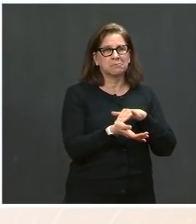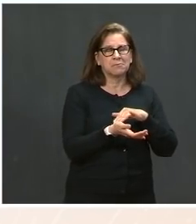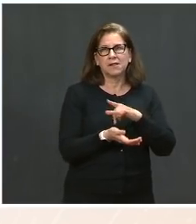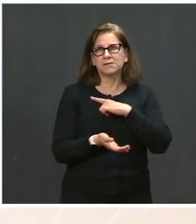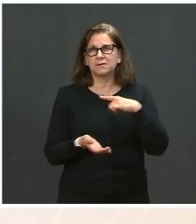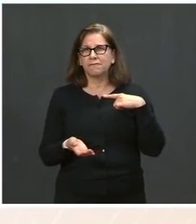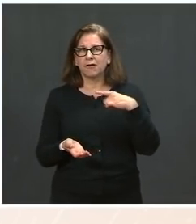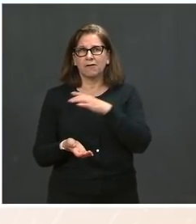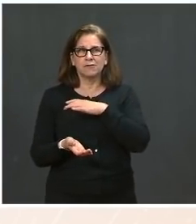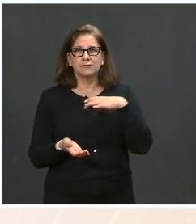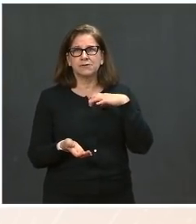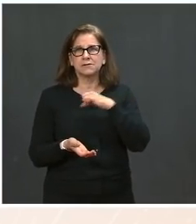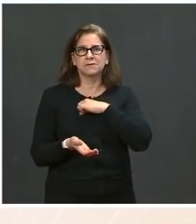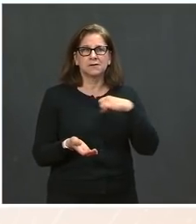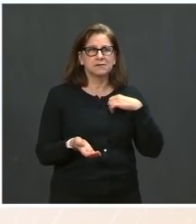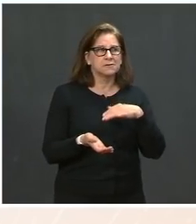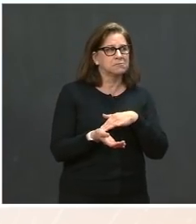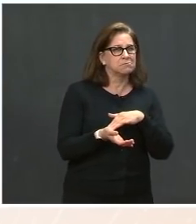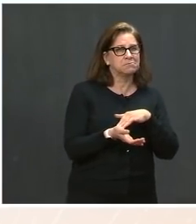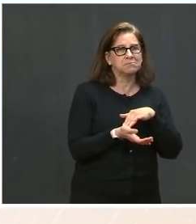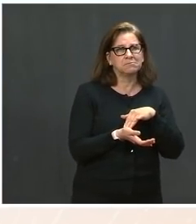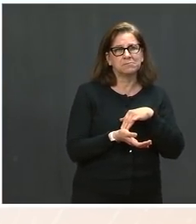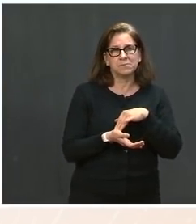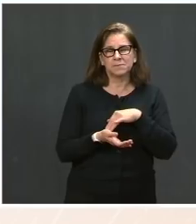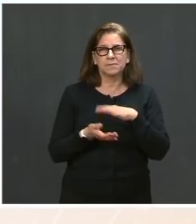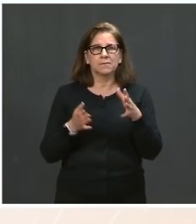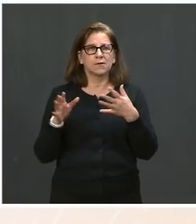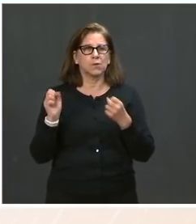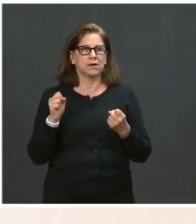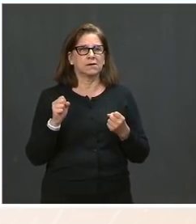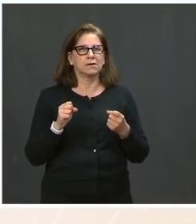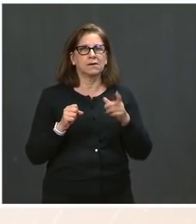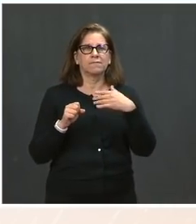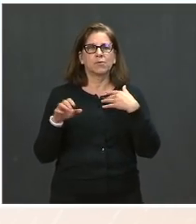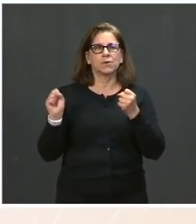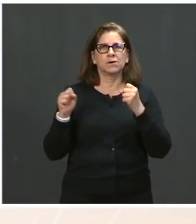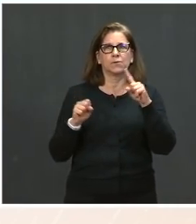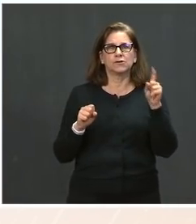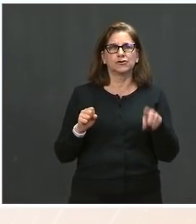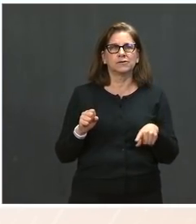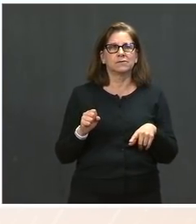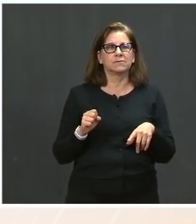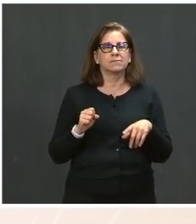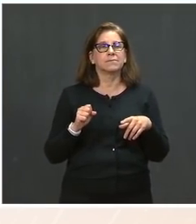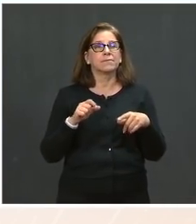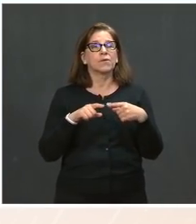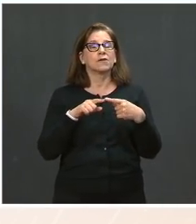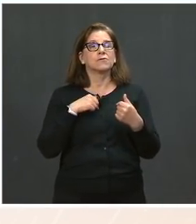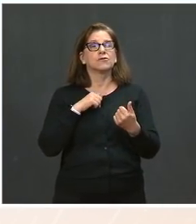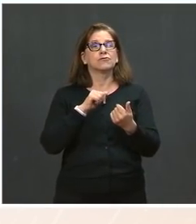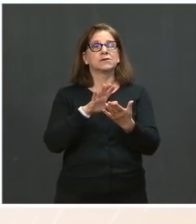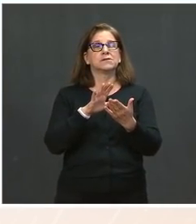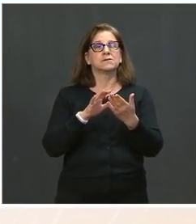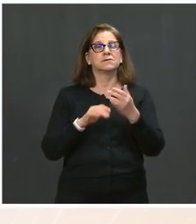Quickly, when is the address to a joint session of Congress? Have you figured out that or the logistics on that --